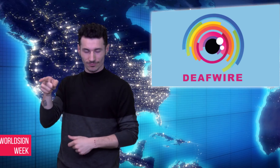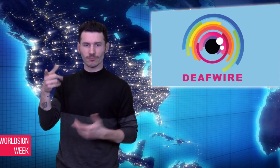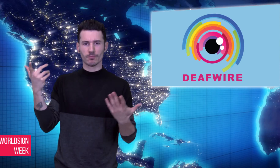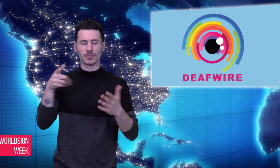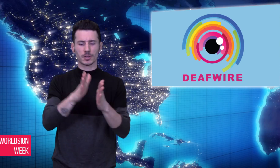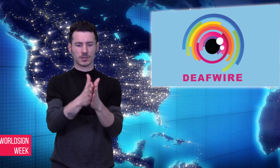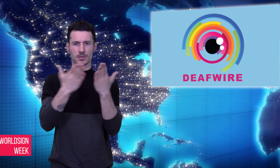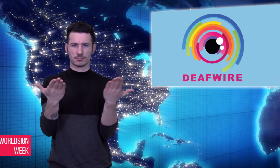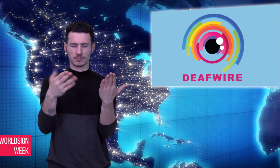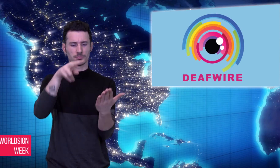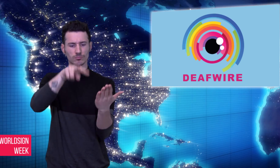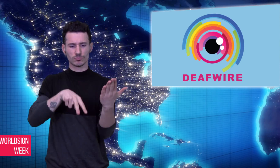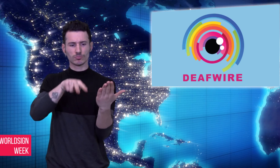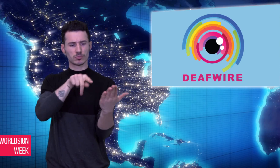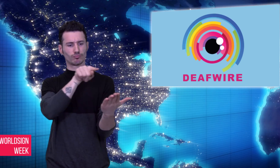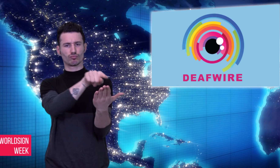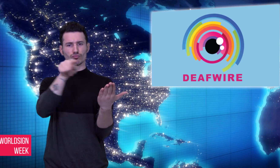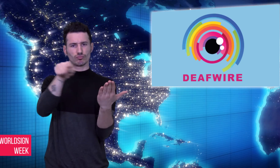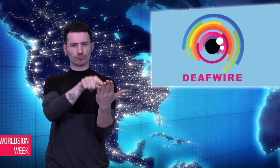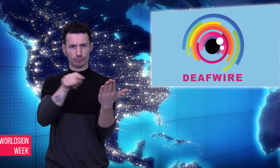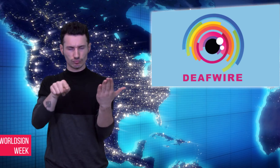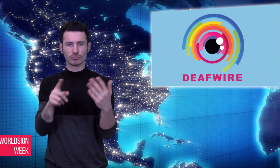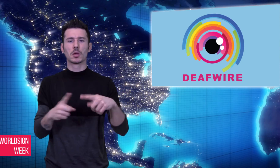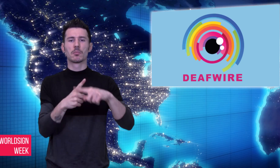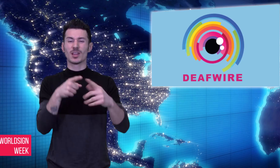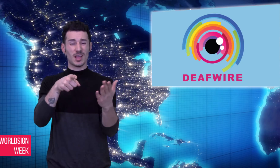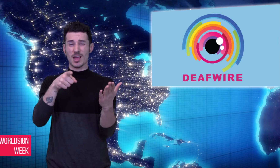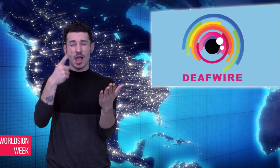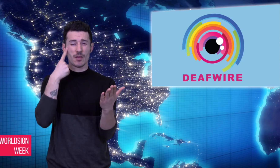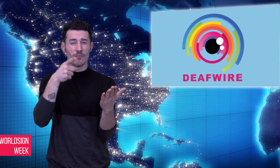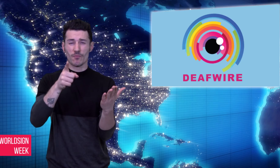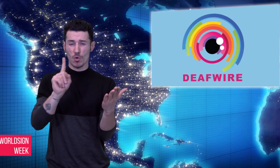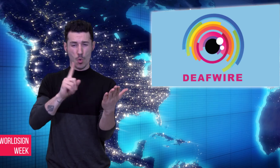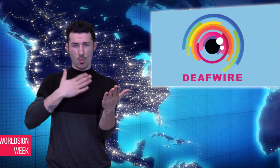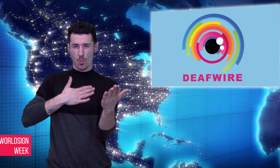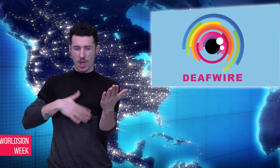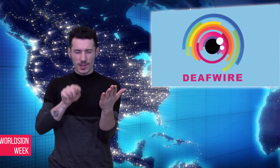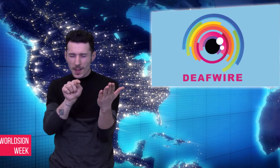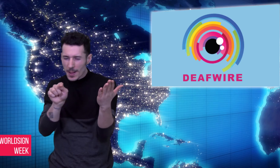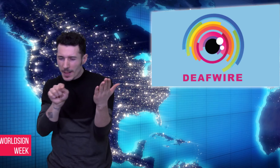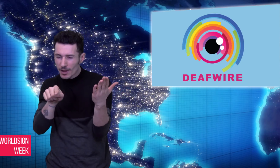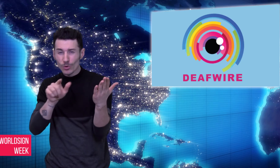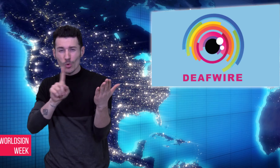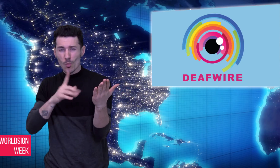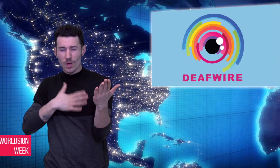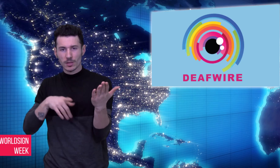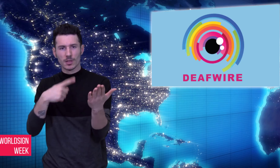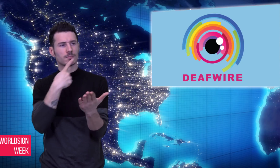uses sign language and studied at Virginia